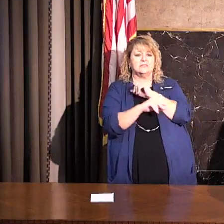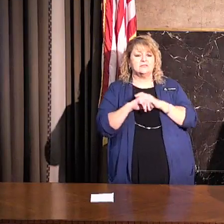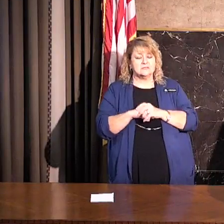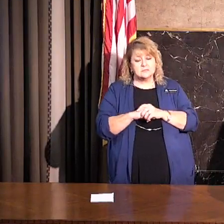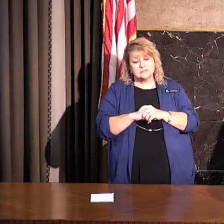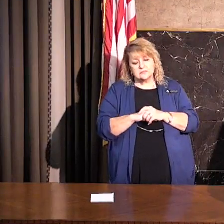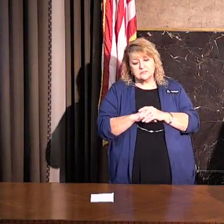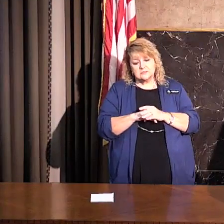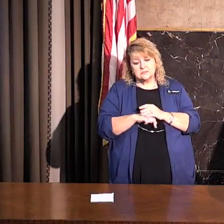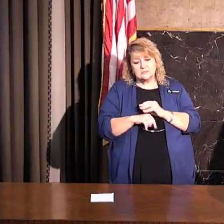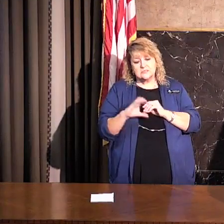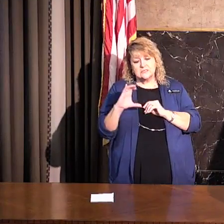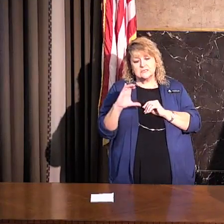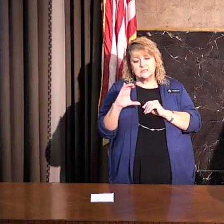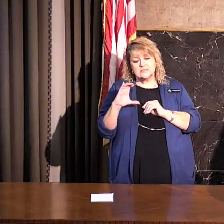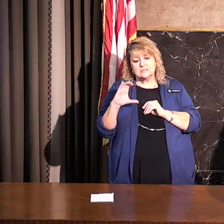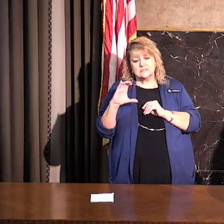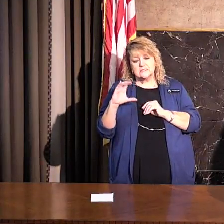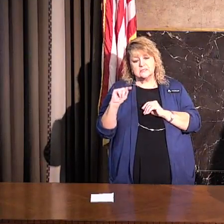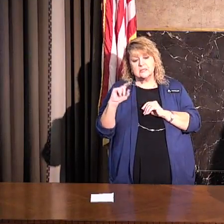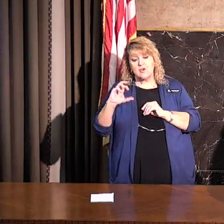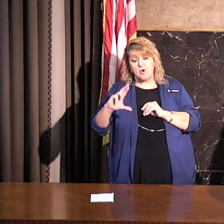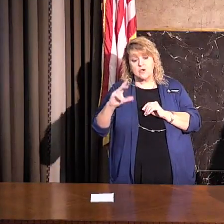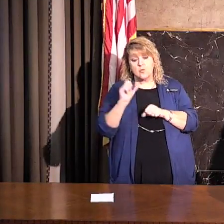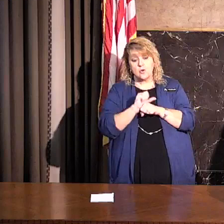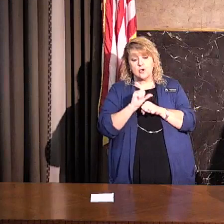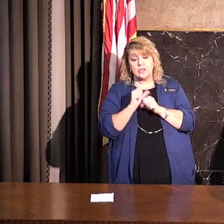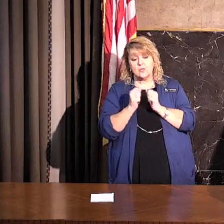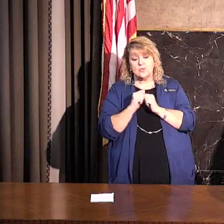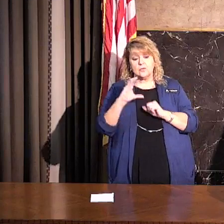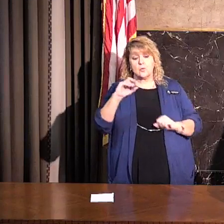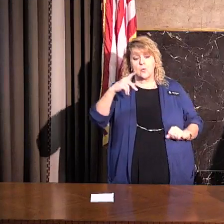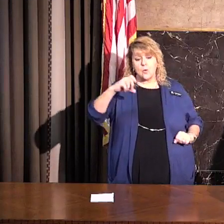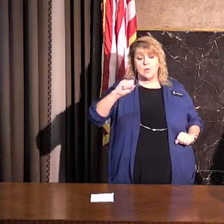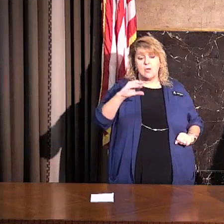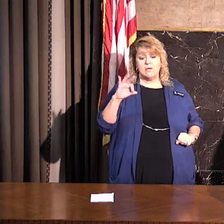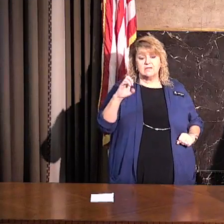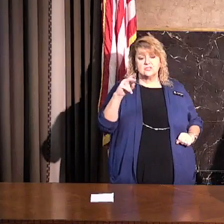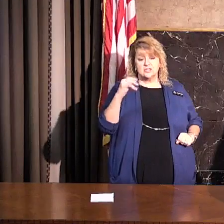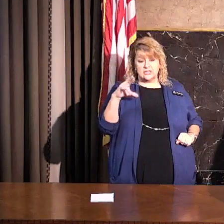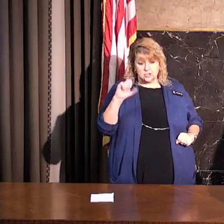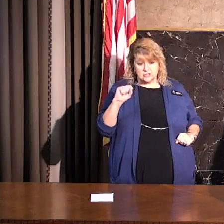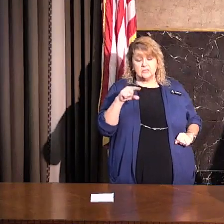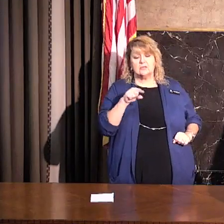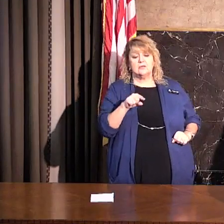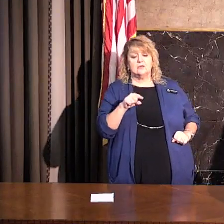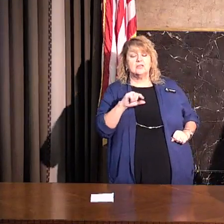continues to work with the National Guard, The Corps of